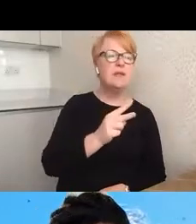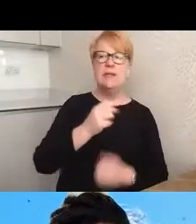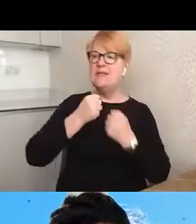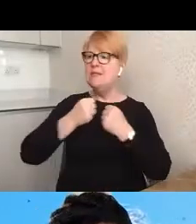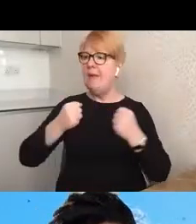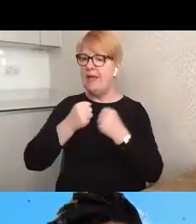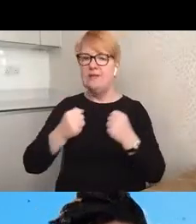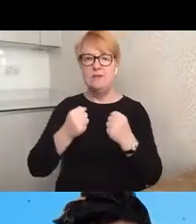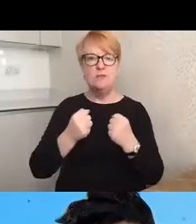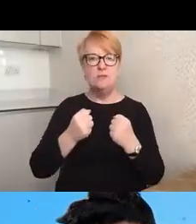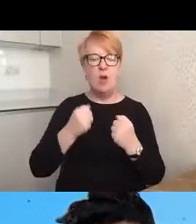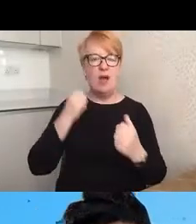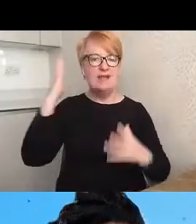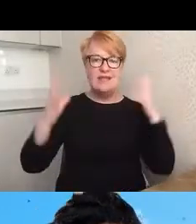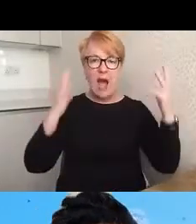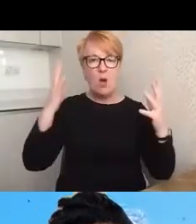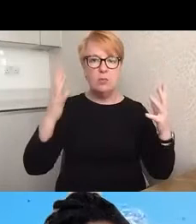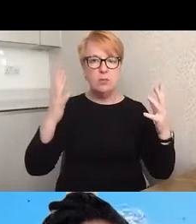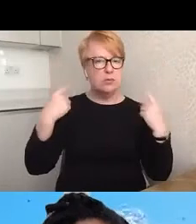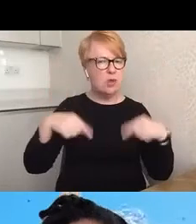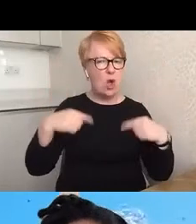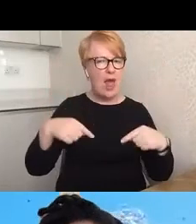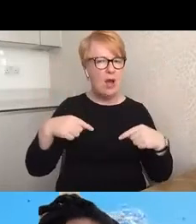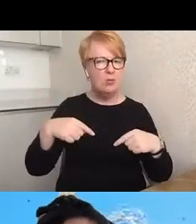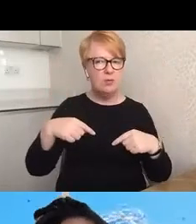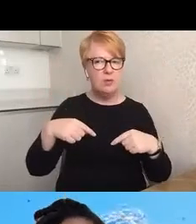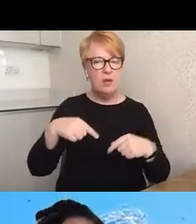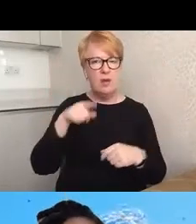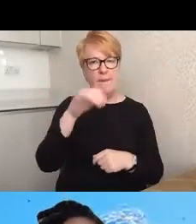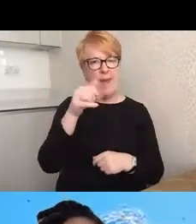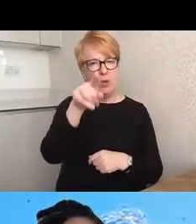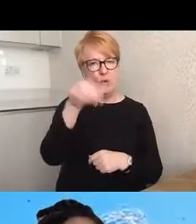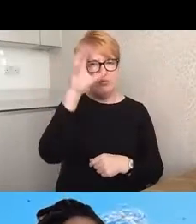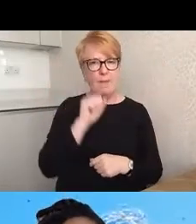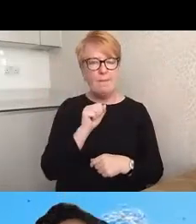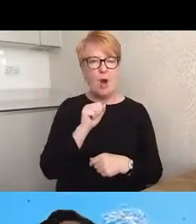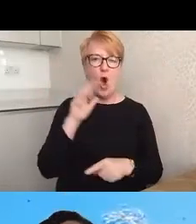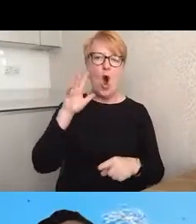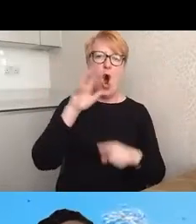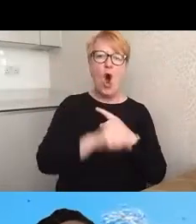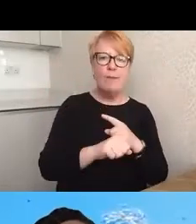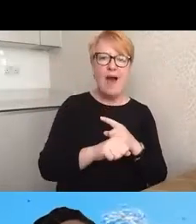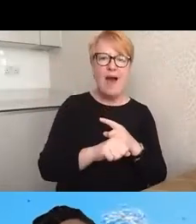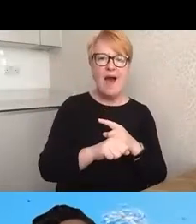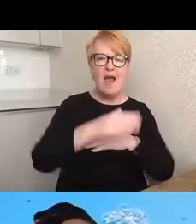Those of you may remember the Occupy Wall Street processes where protests - beg your pardon –